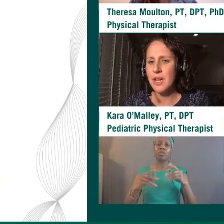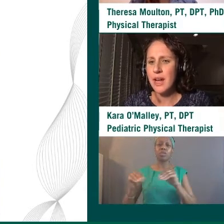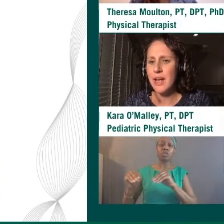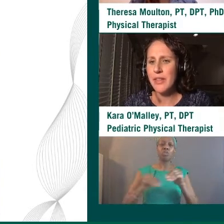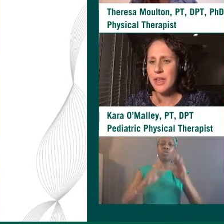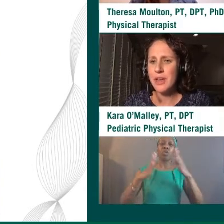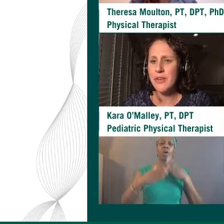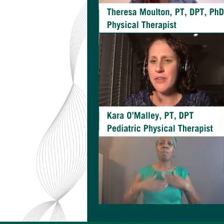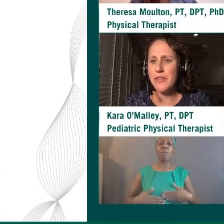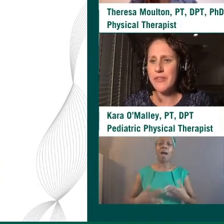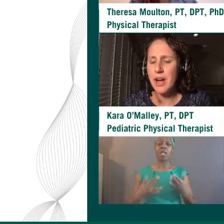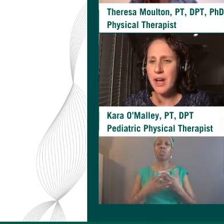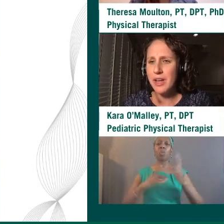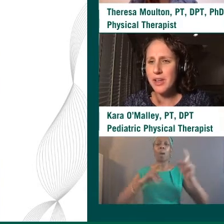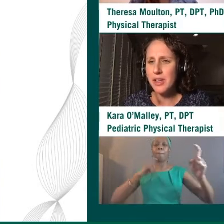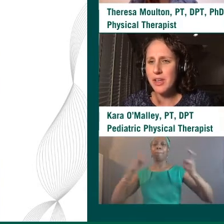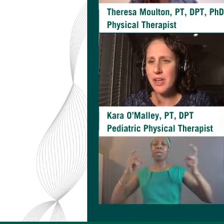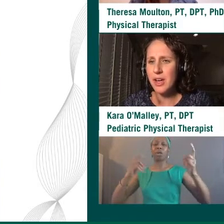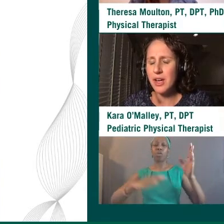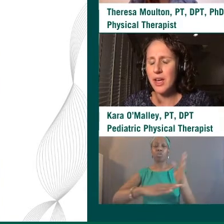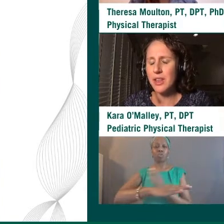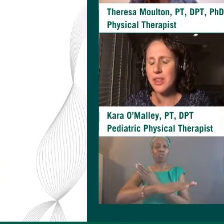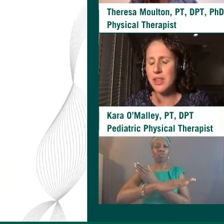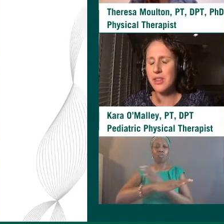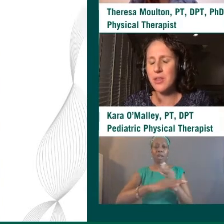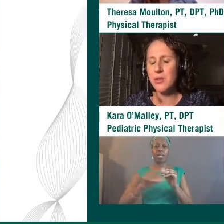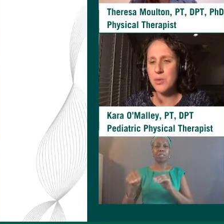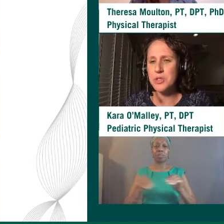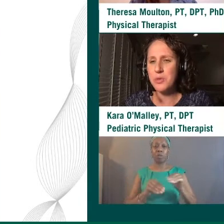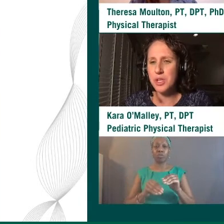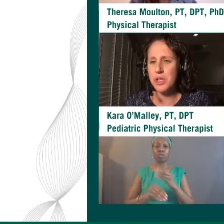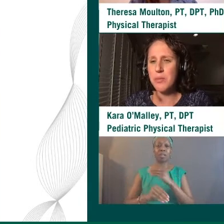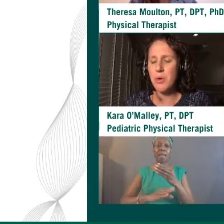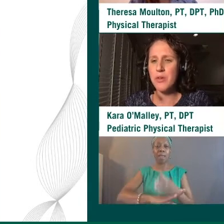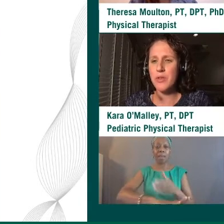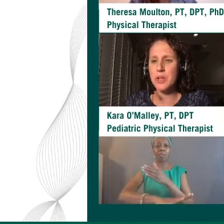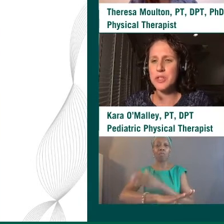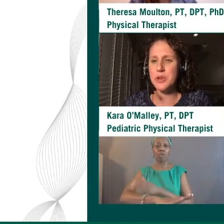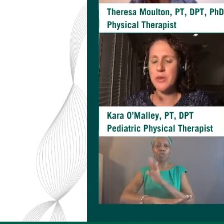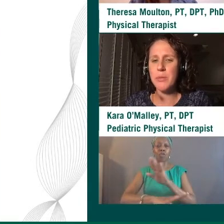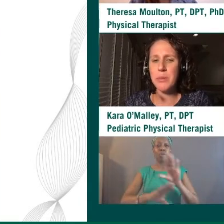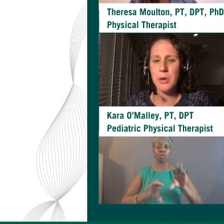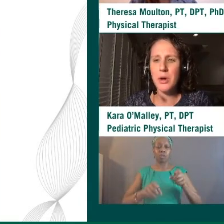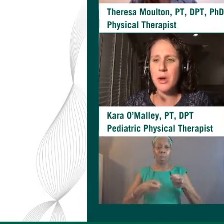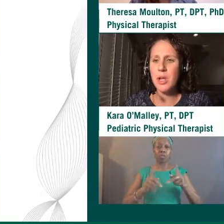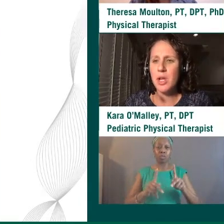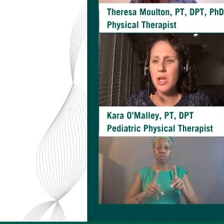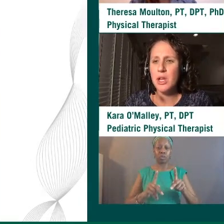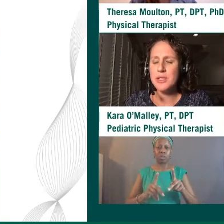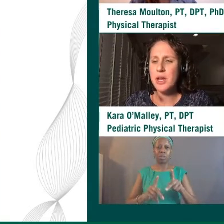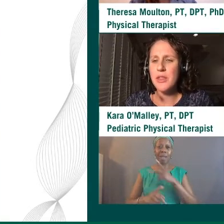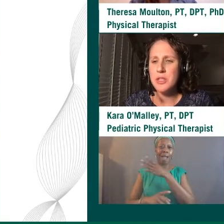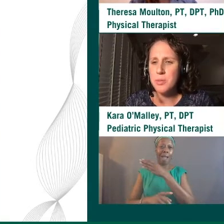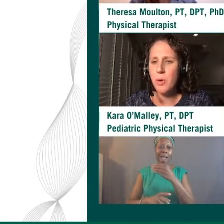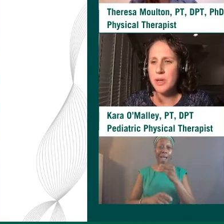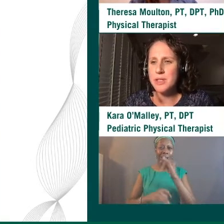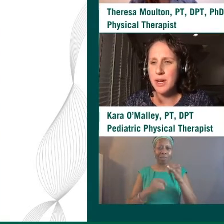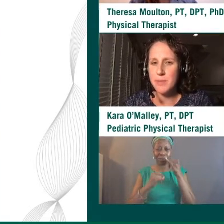And then finally, I think what's really important for us to remember is that at this point in time